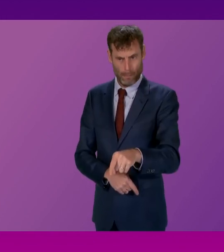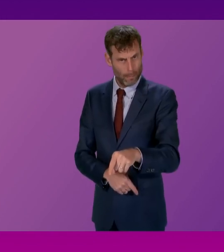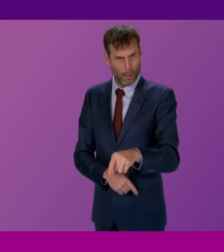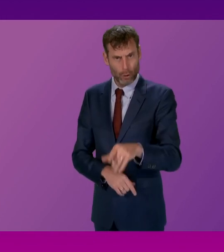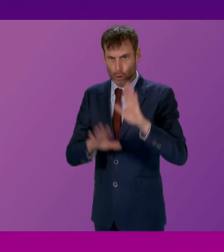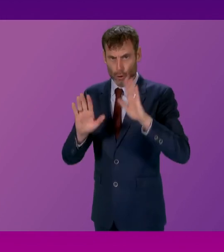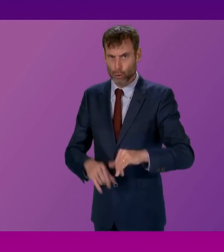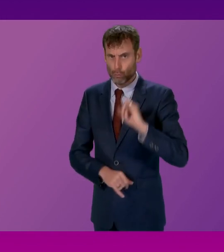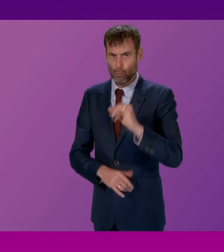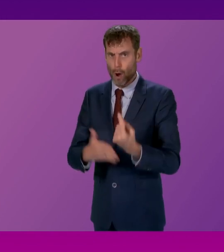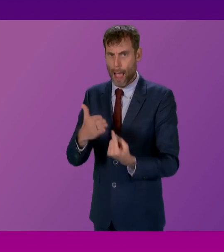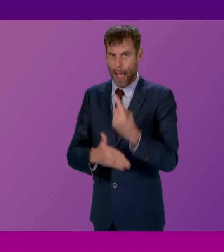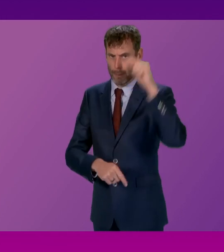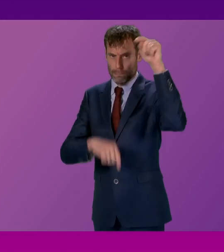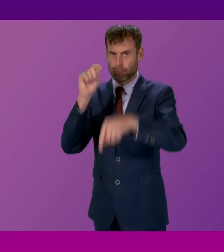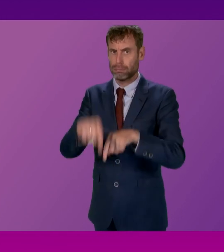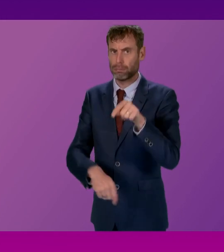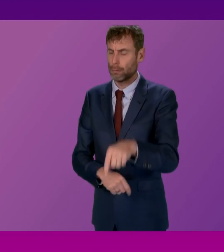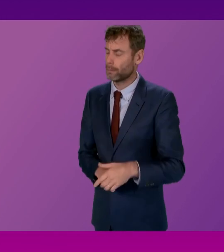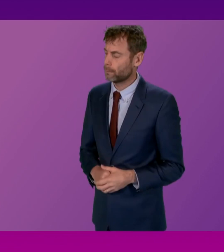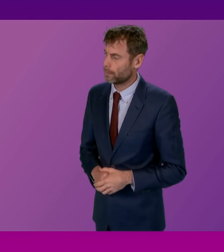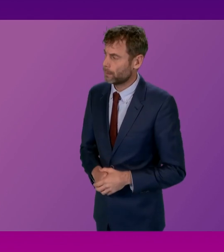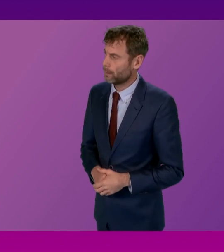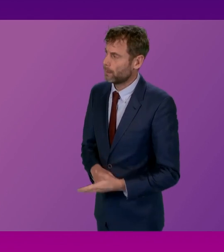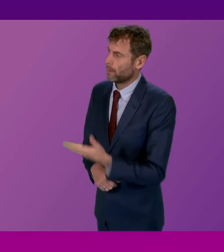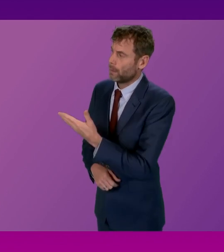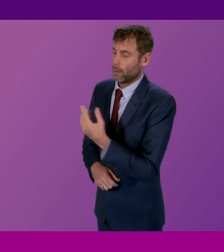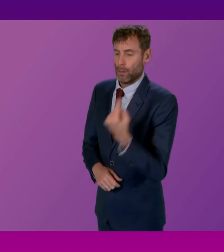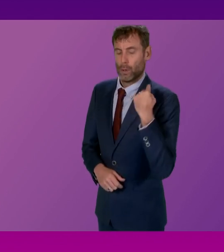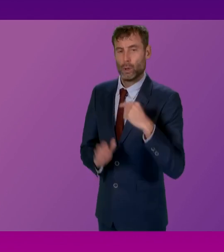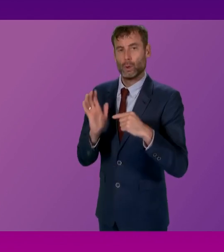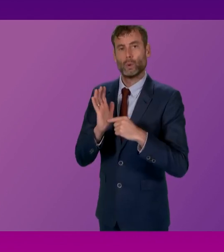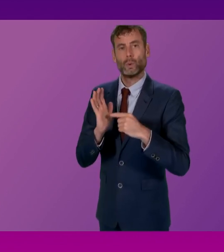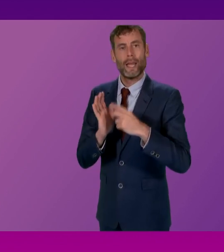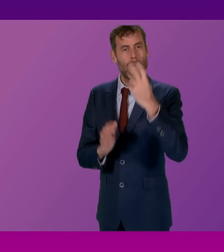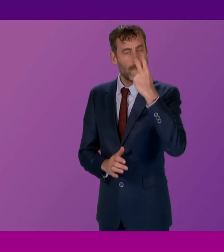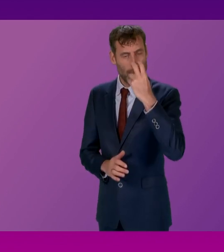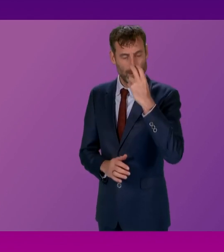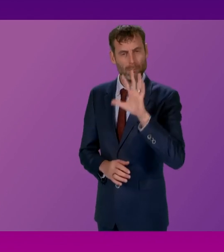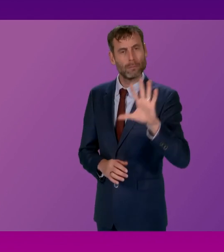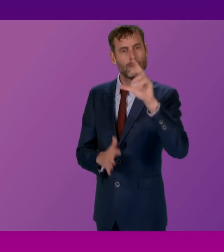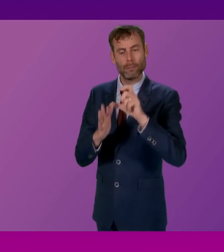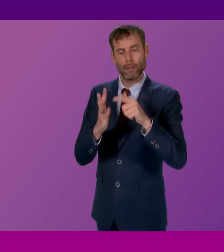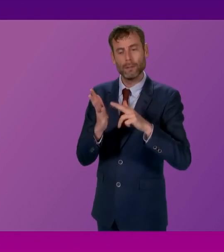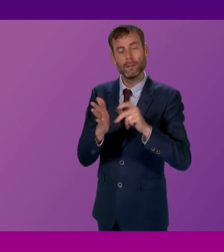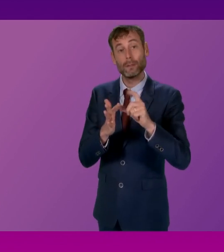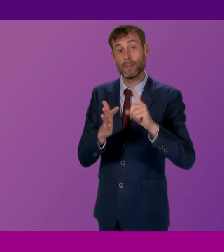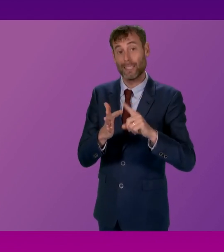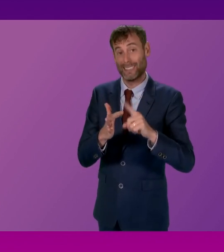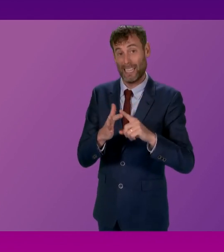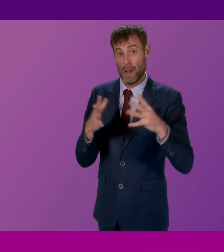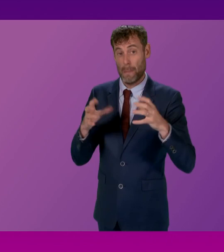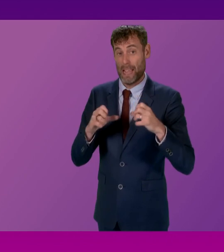On Tuesday night, in the Kirkton area of Dundee, large gangs caused chaos by damaging property,